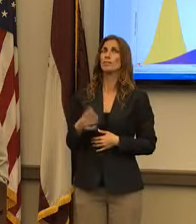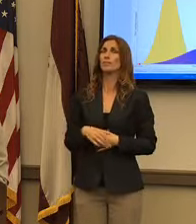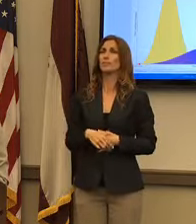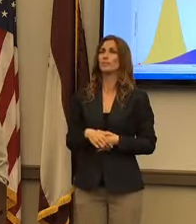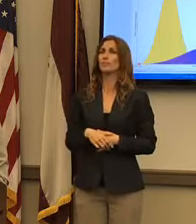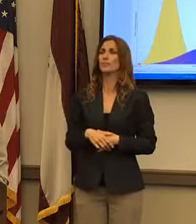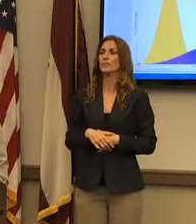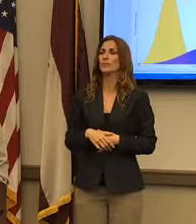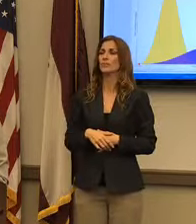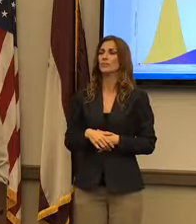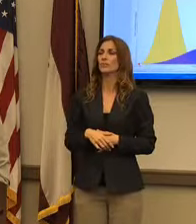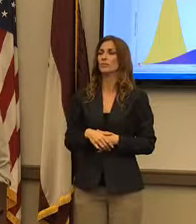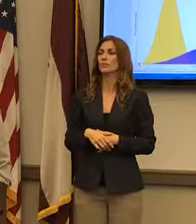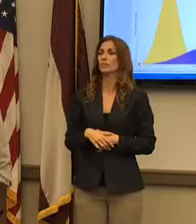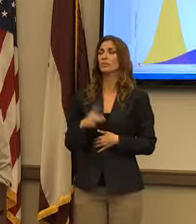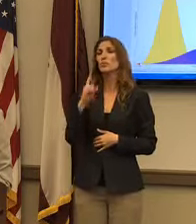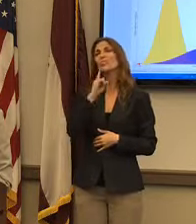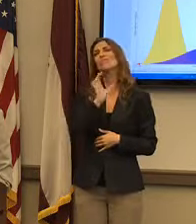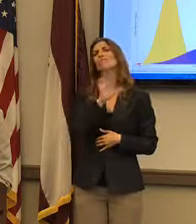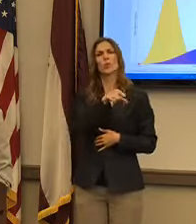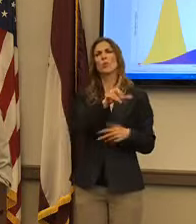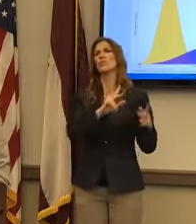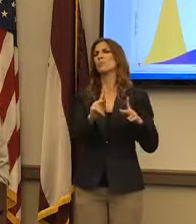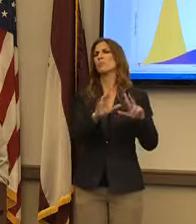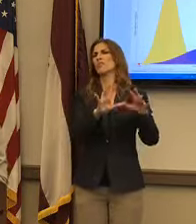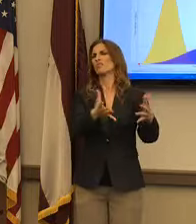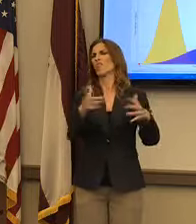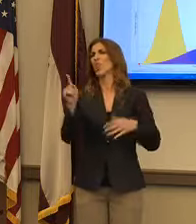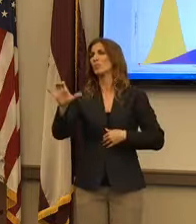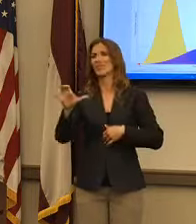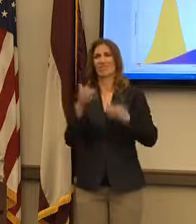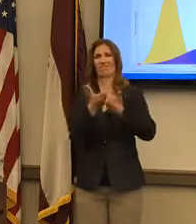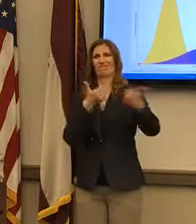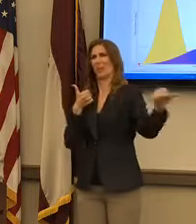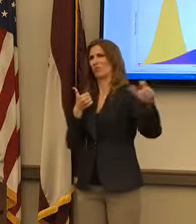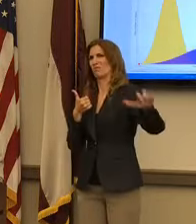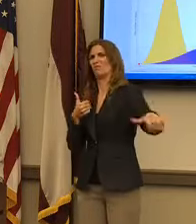think that these individuals are on an island and have no impact on our entire